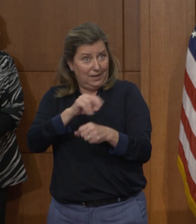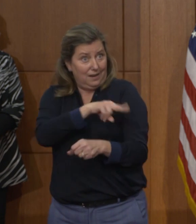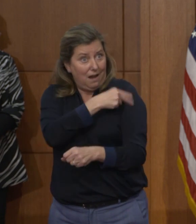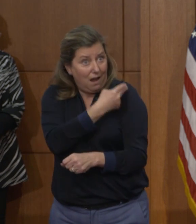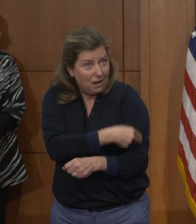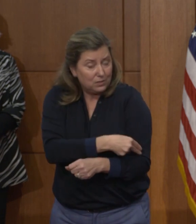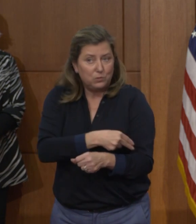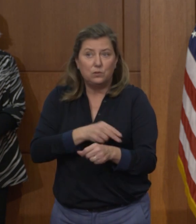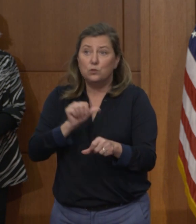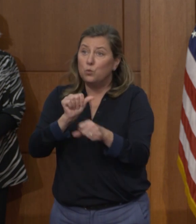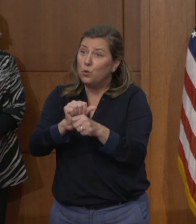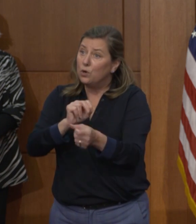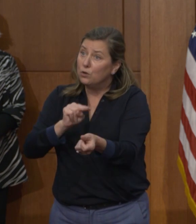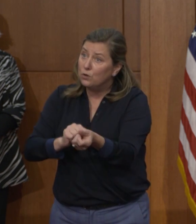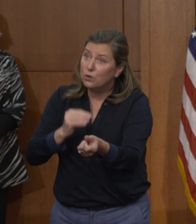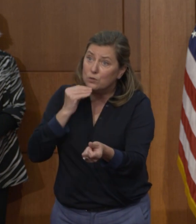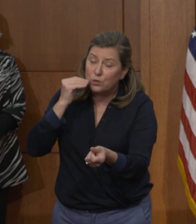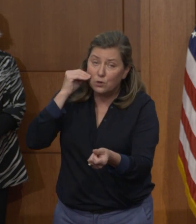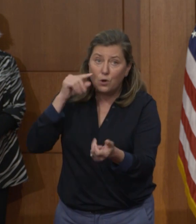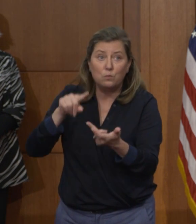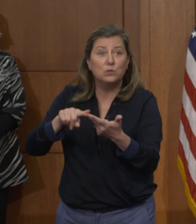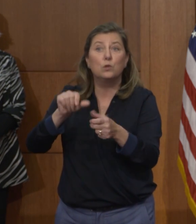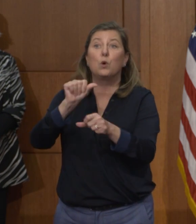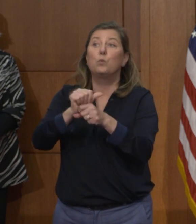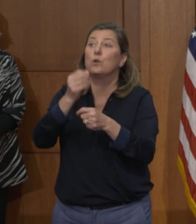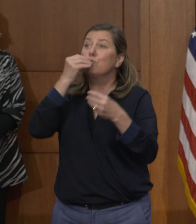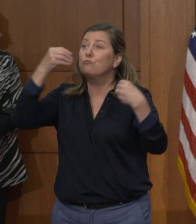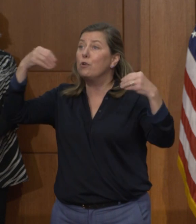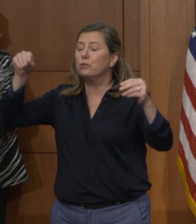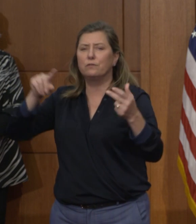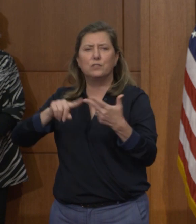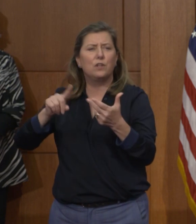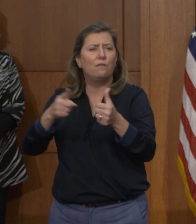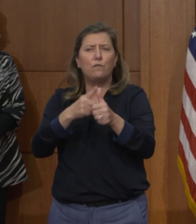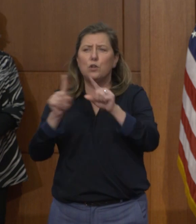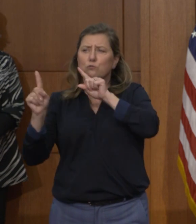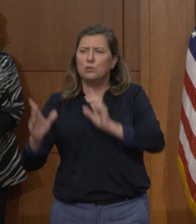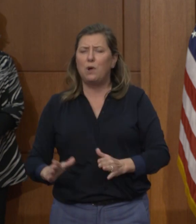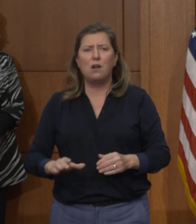and really work to make sure that Virginians are getting accurate and updated information. I, I say thanks to all of you, uh,